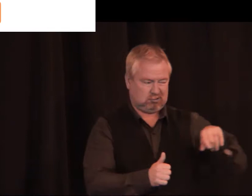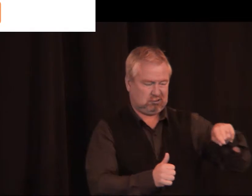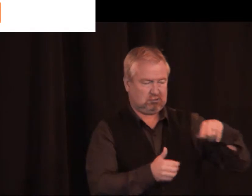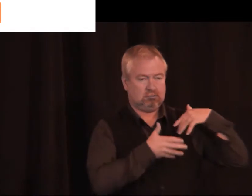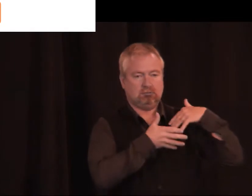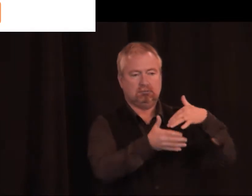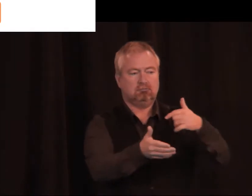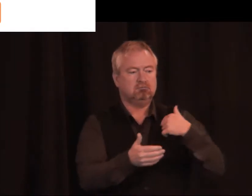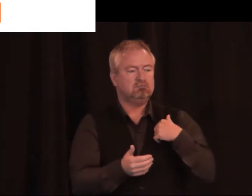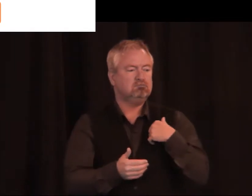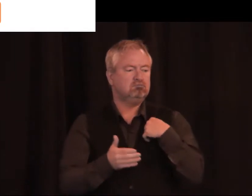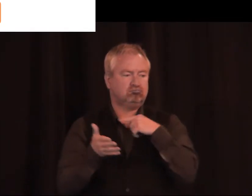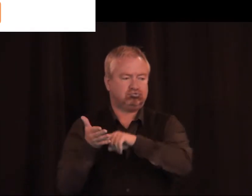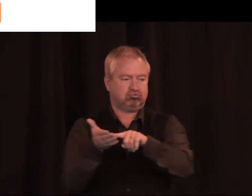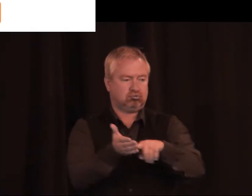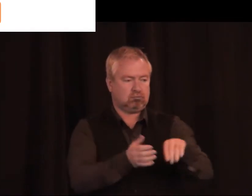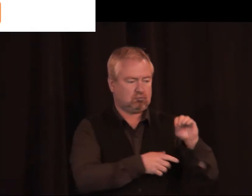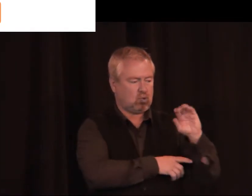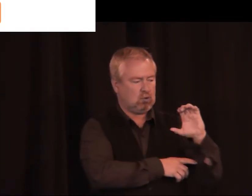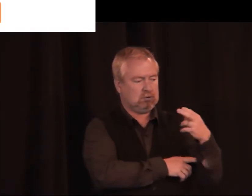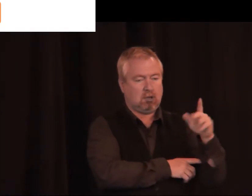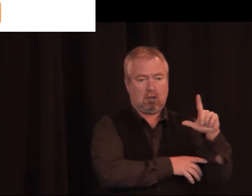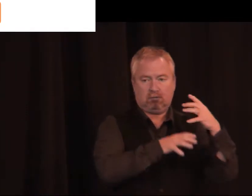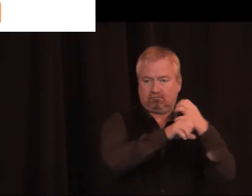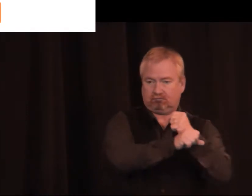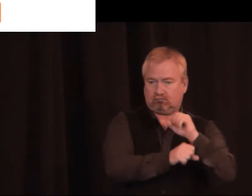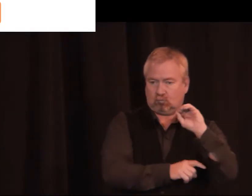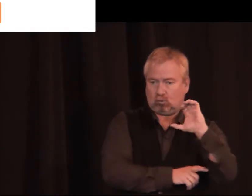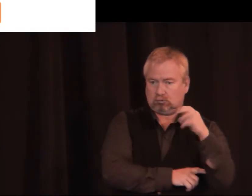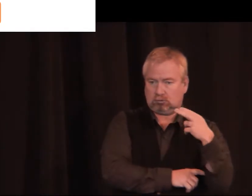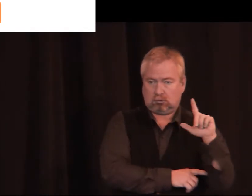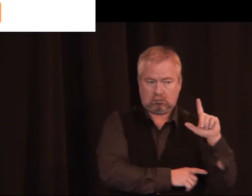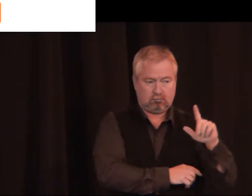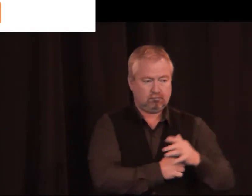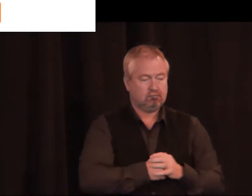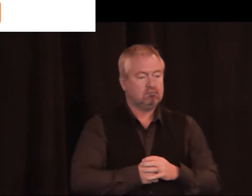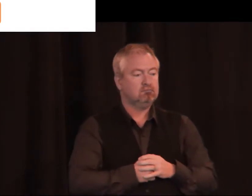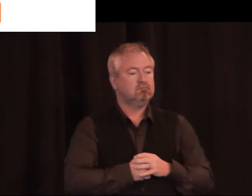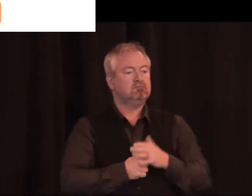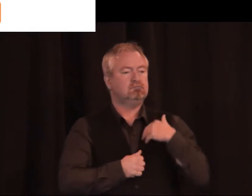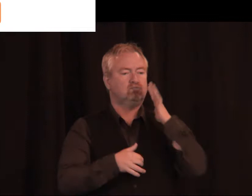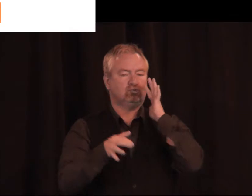So I'll give you an introduction on what the study's about, who participated in the study.